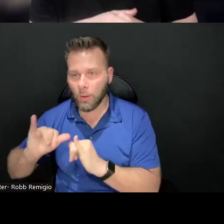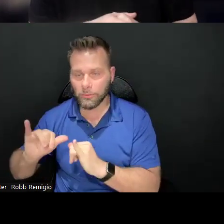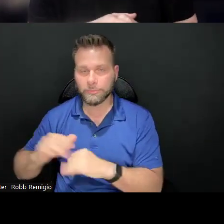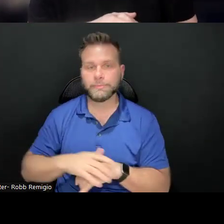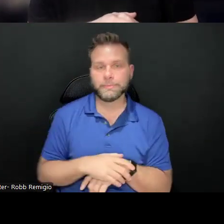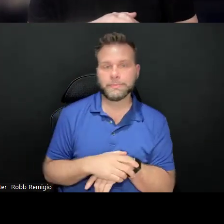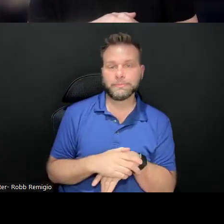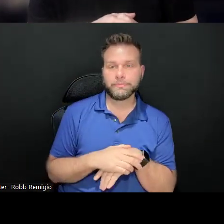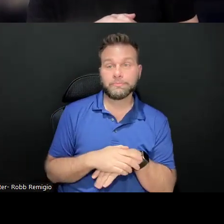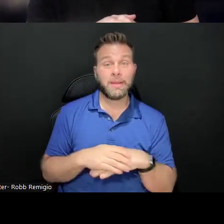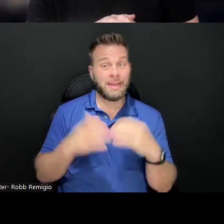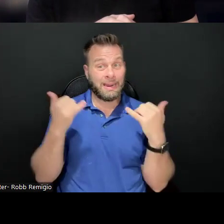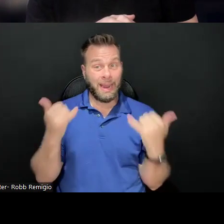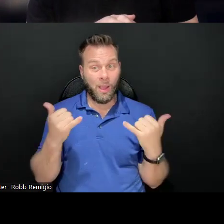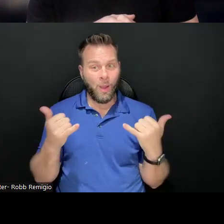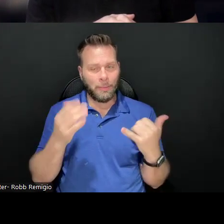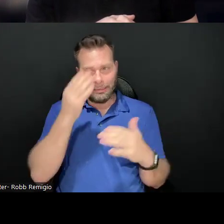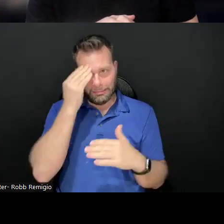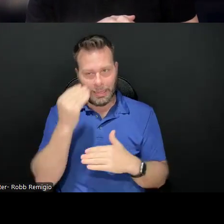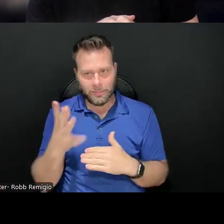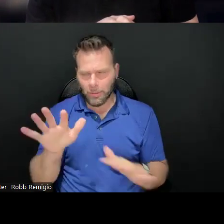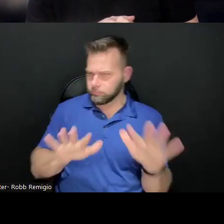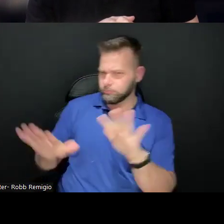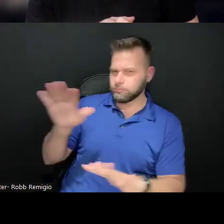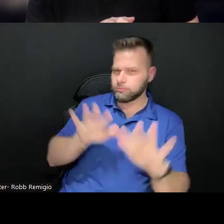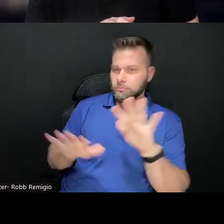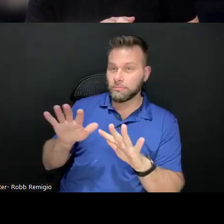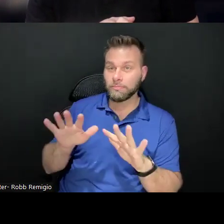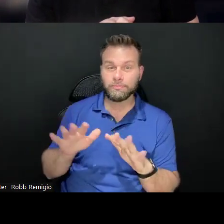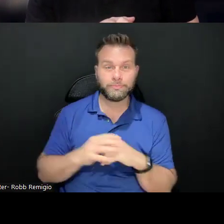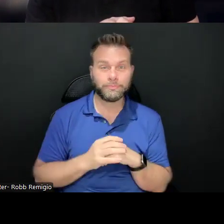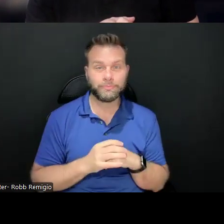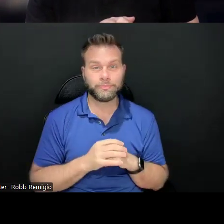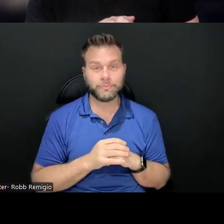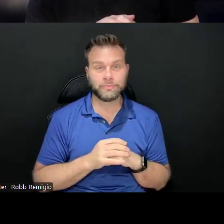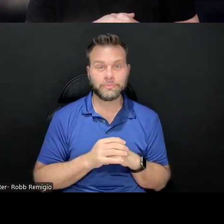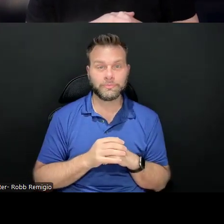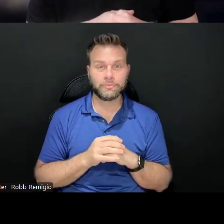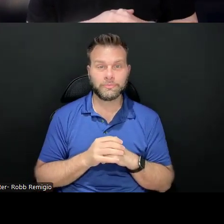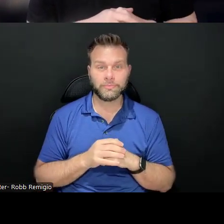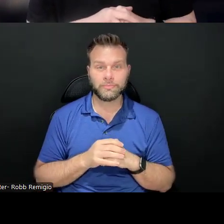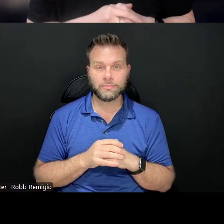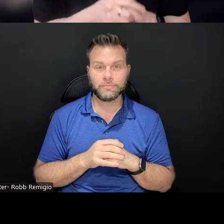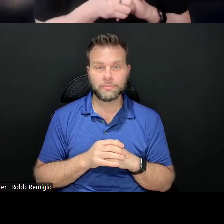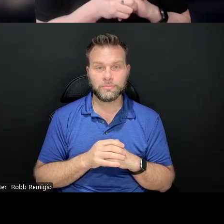Having said that, I'm going to throw you a loop. have absolutely no idea what works for them.